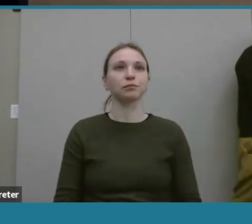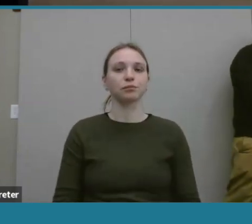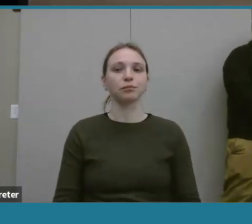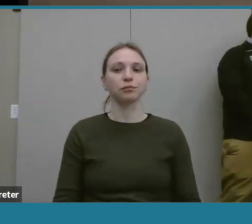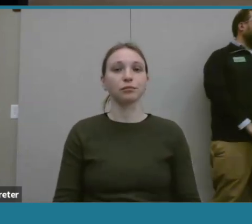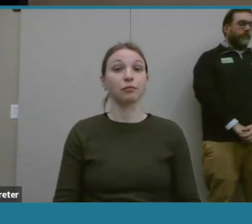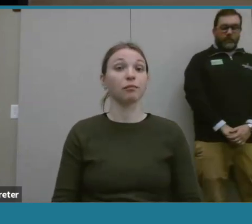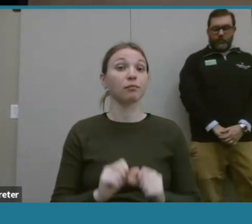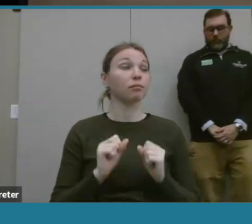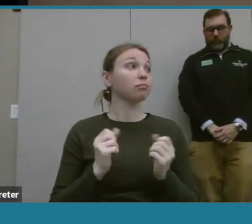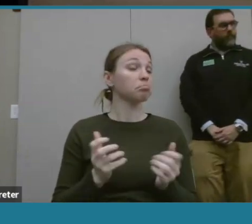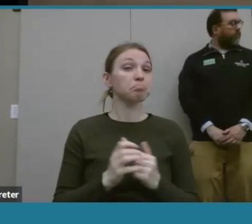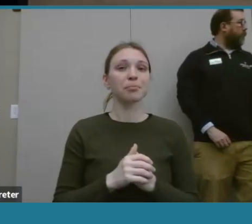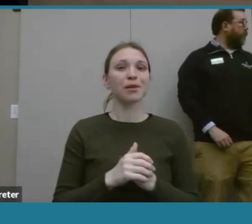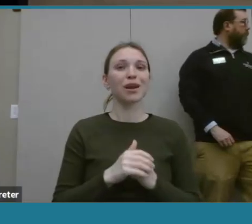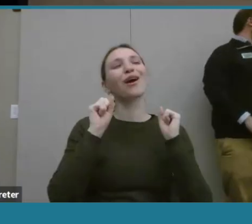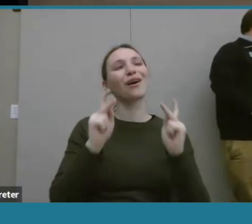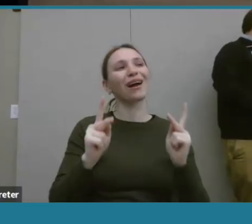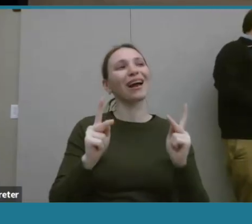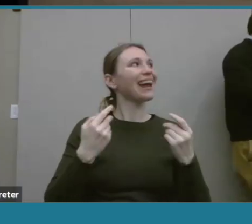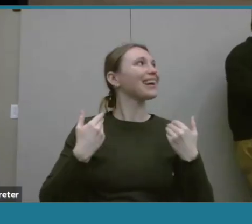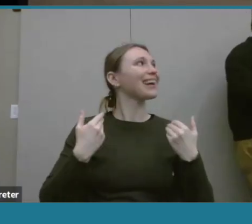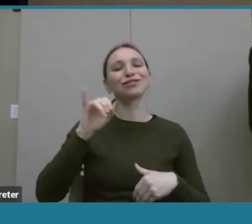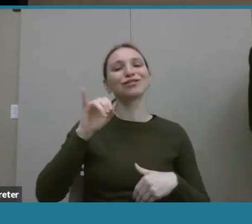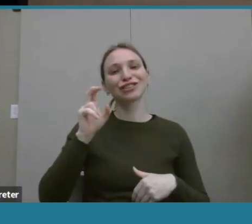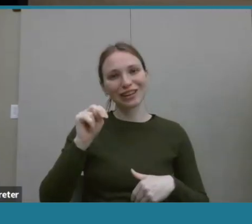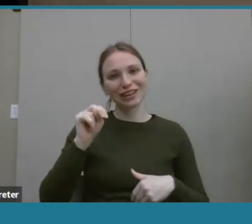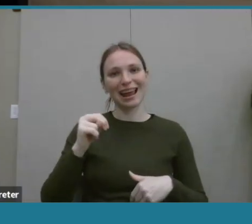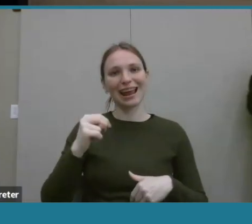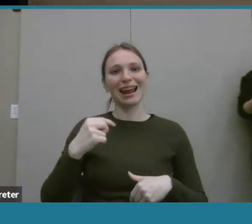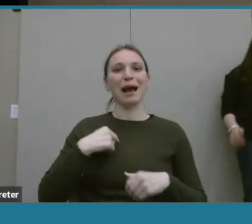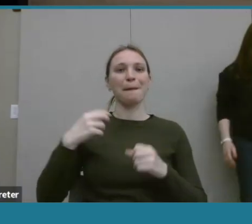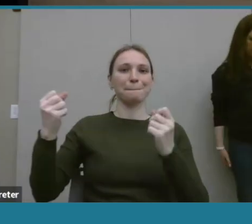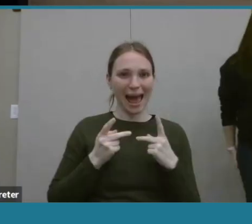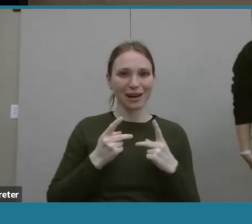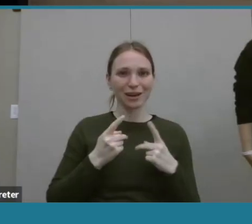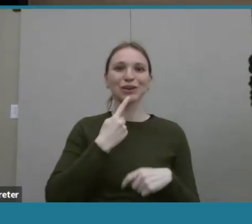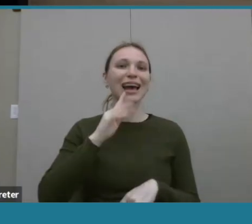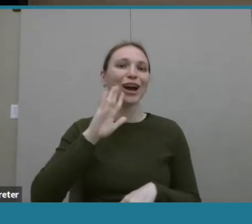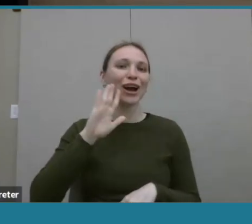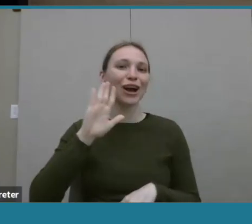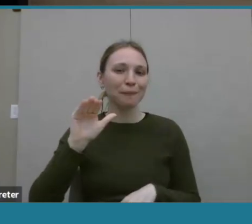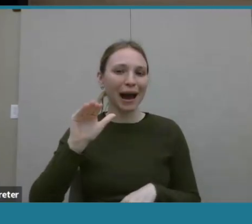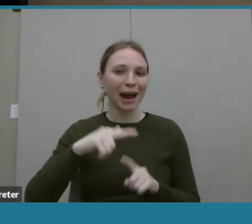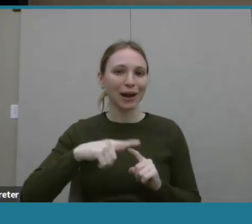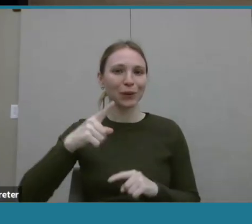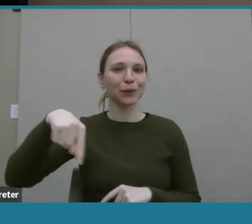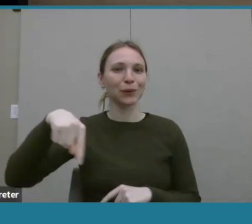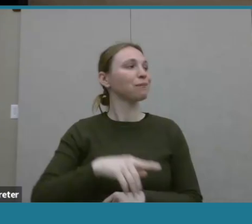Yeah. So, all right, this is Jen. I'm back up here, everybody, to say goodbye to you. Thanks, Bill.